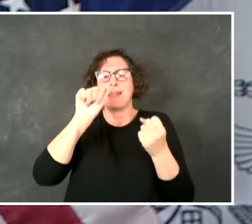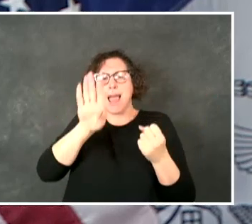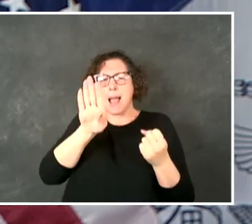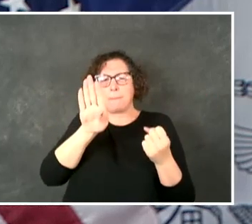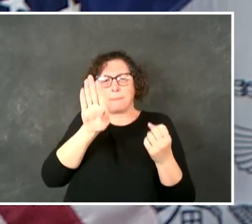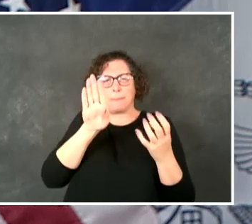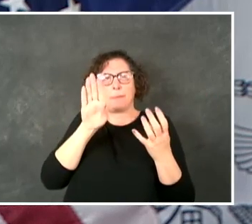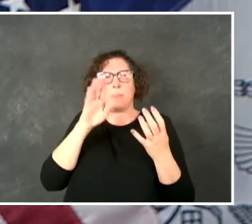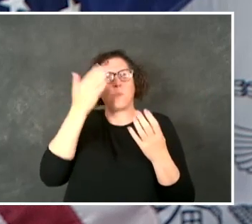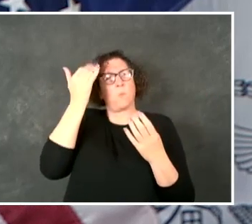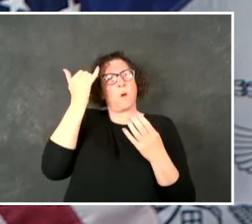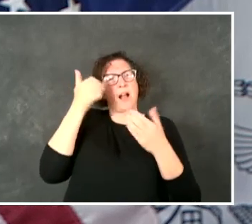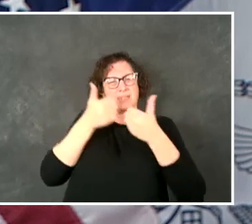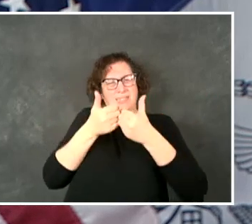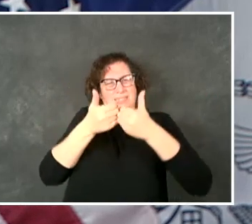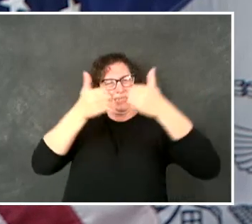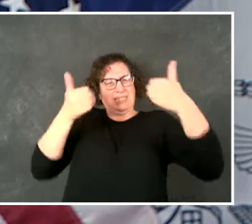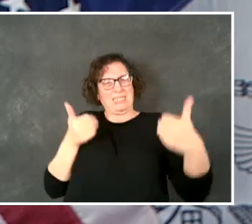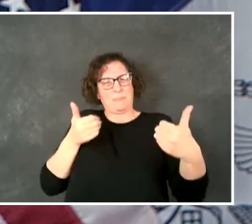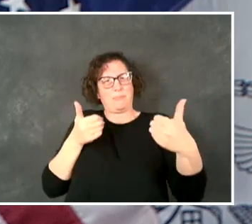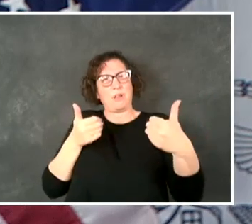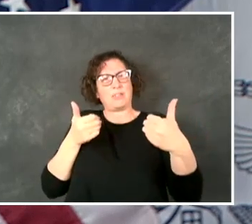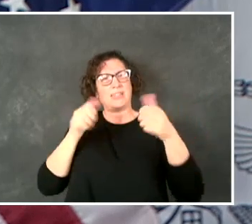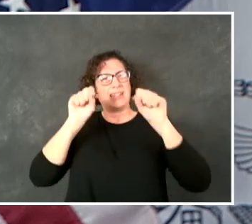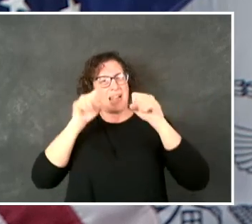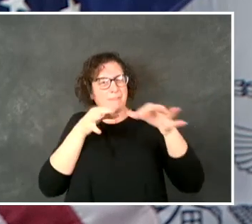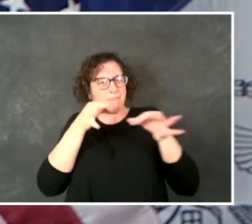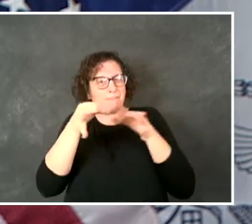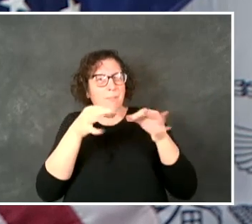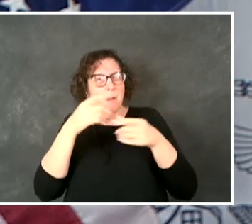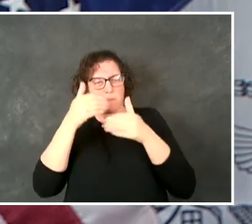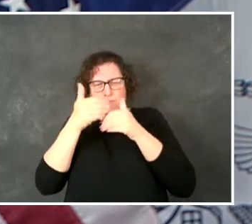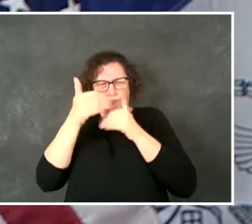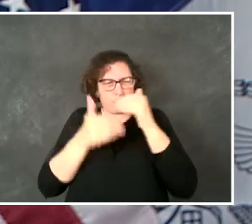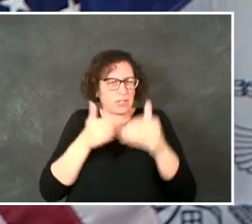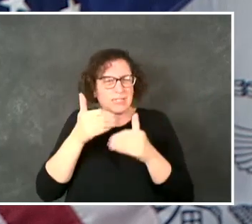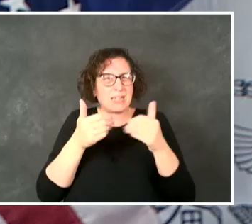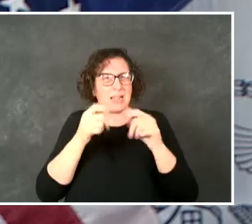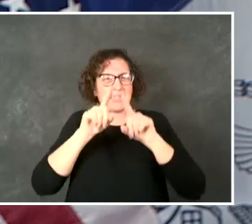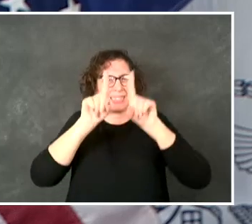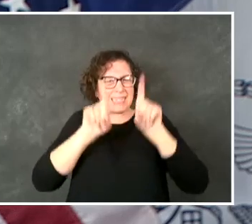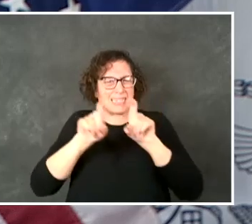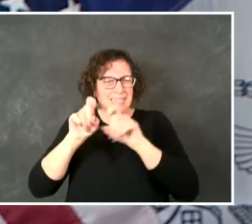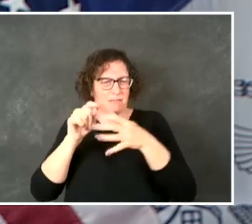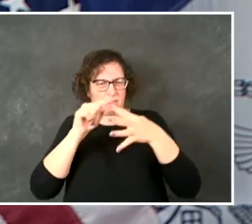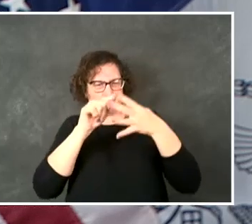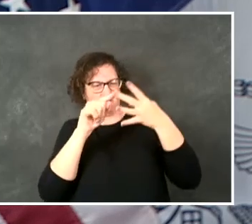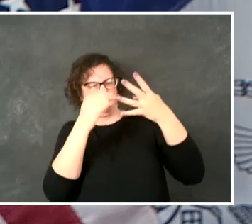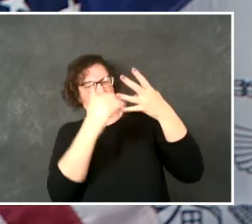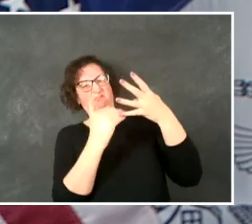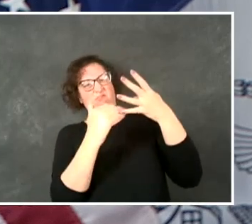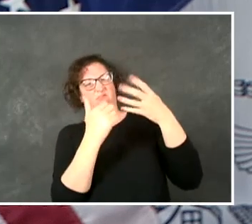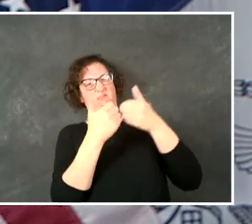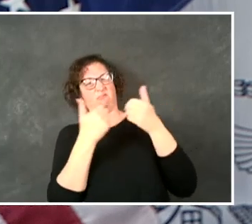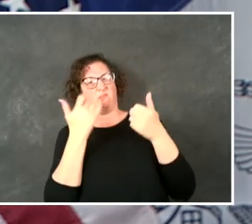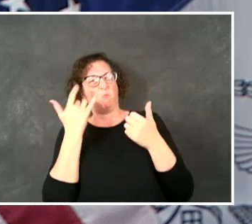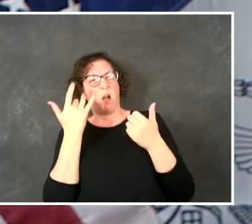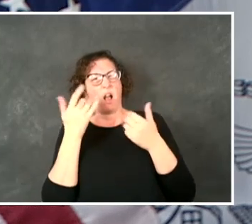SEPARATING OUT THE HEALTH LAB? MY UNDERSTANDING IS THAT'S A SMALL SUBSET. I GUESS IF YOU